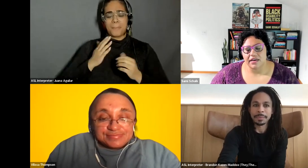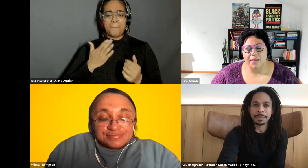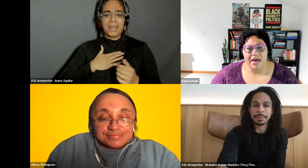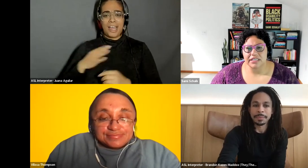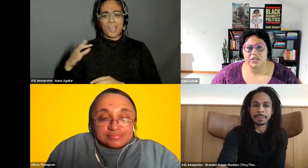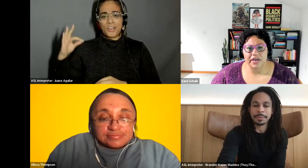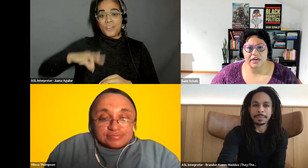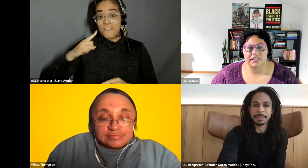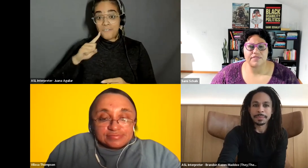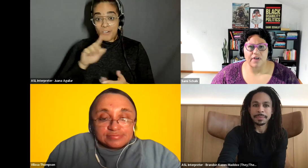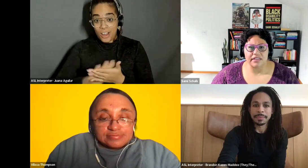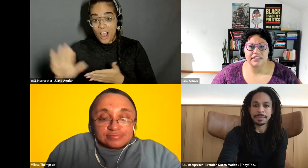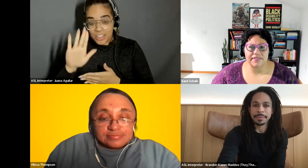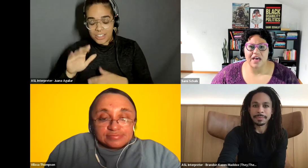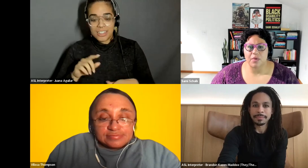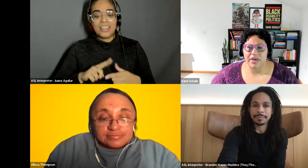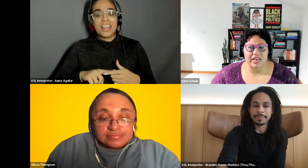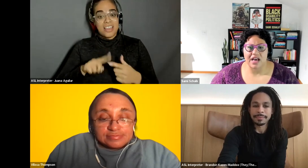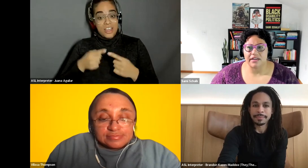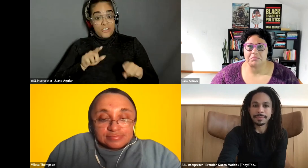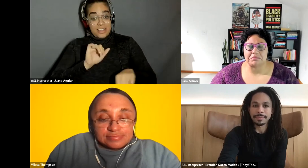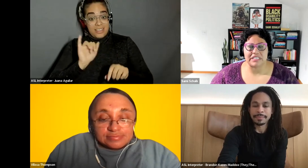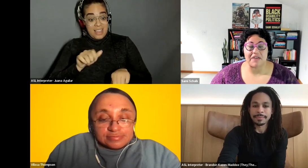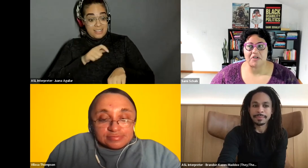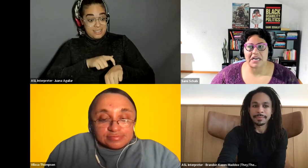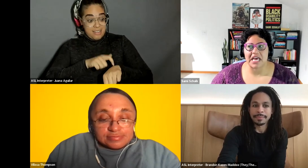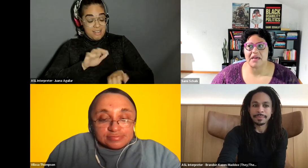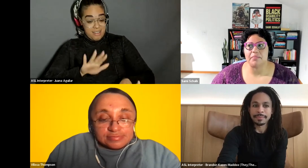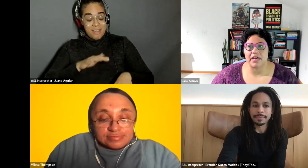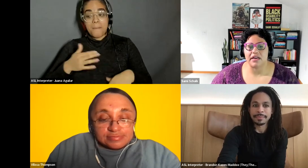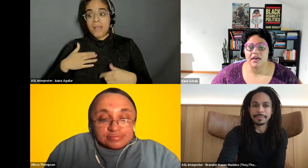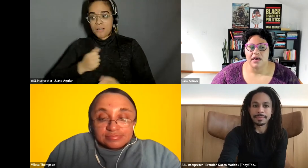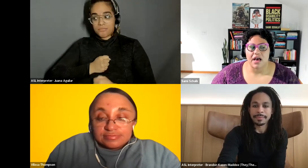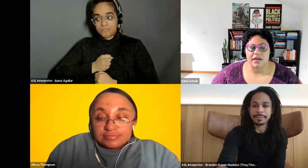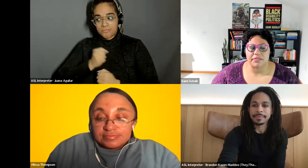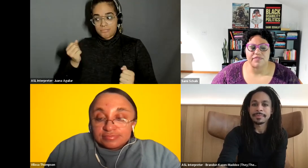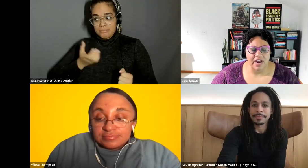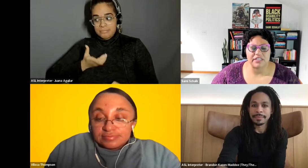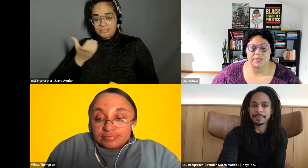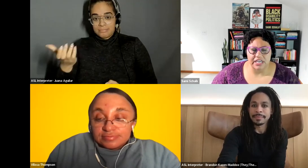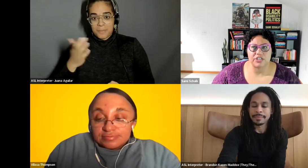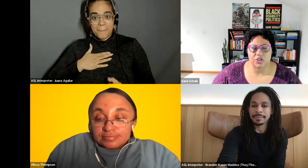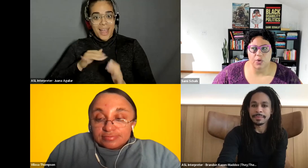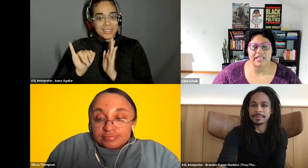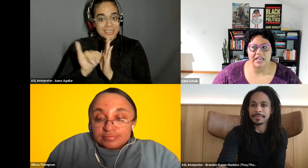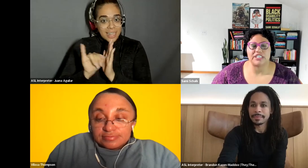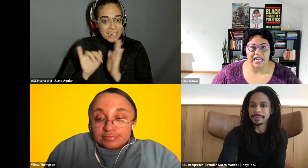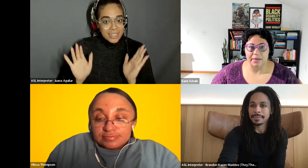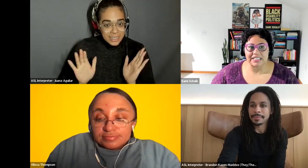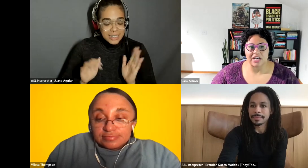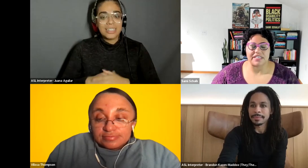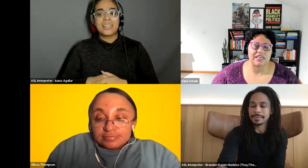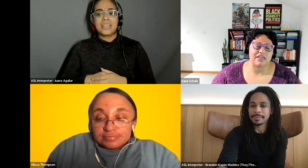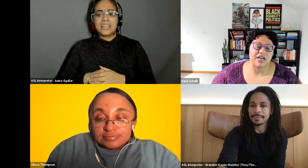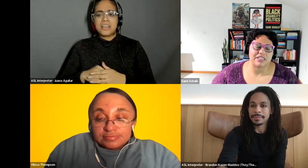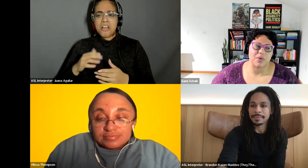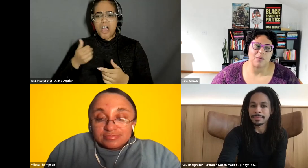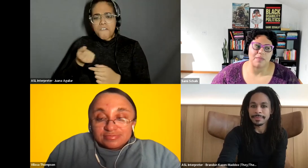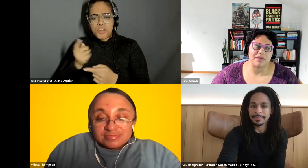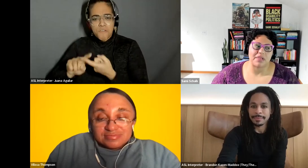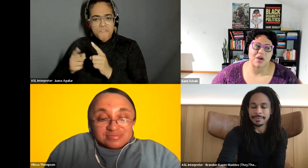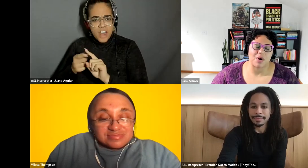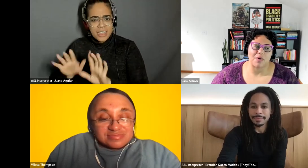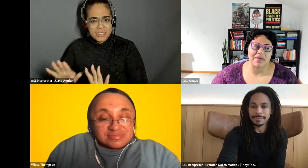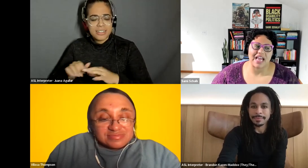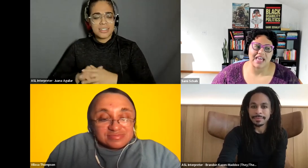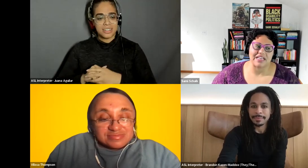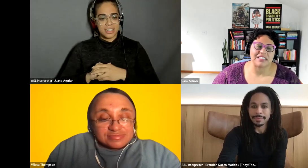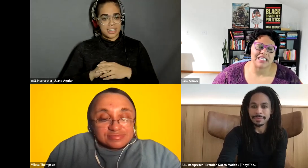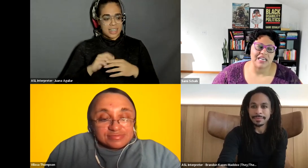Sami Schalk: come out as queer to friends at that point, not to everybody yet, but to friends, was under.. quickly understanding myself as a as a queer woman, black, queer woman. And